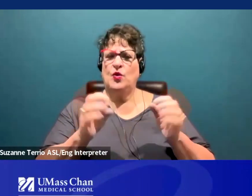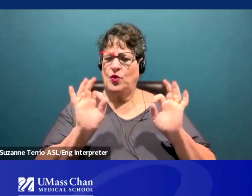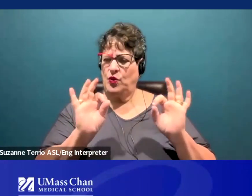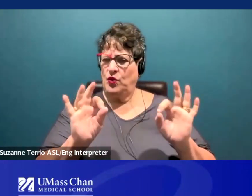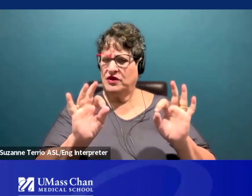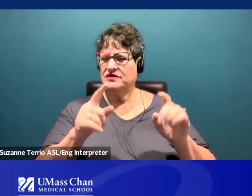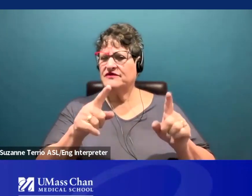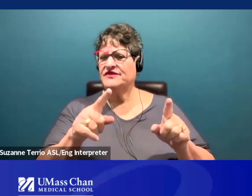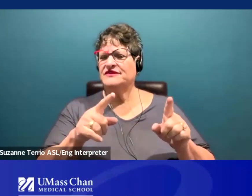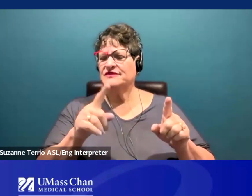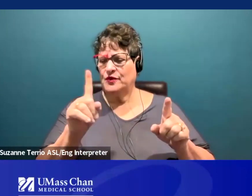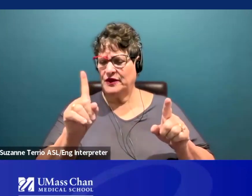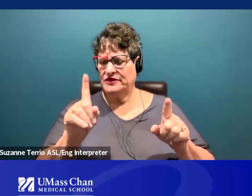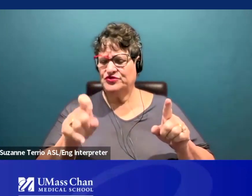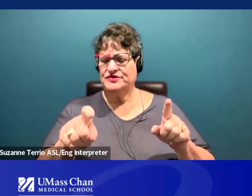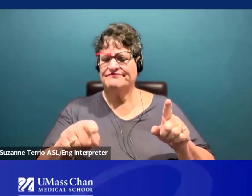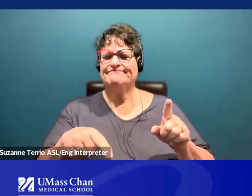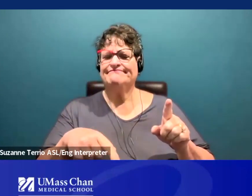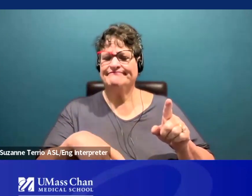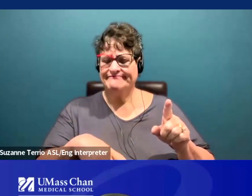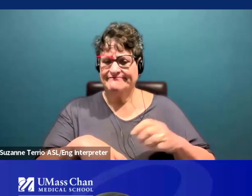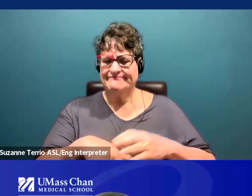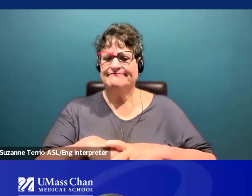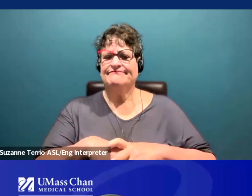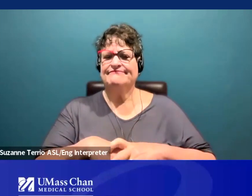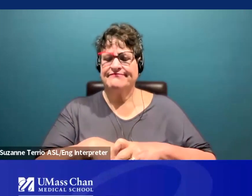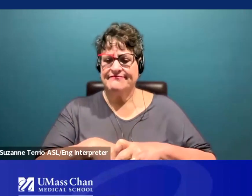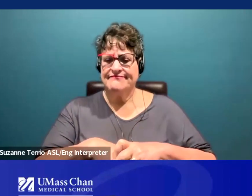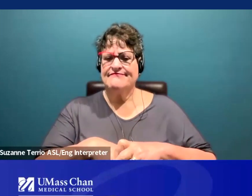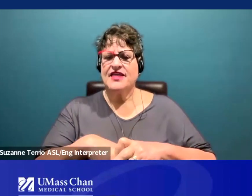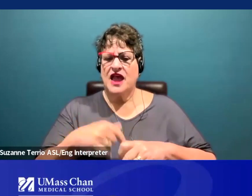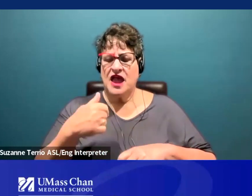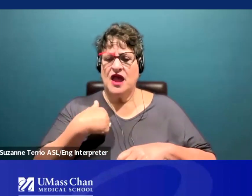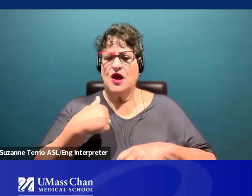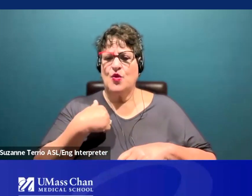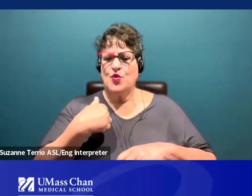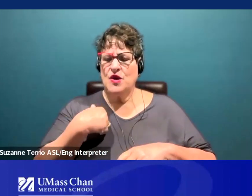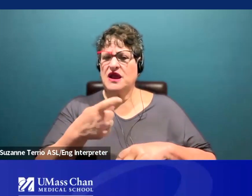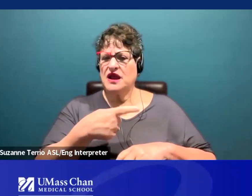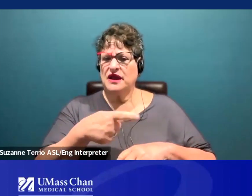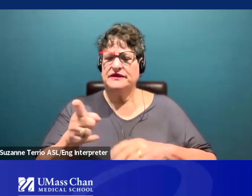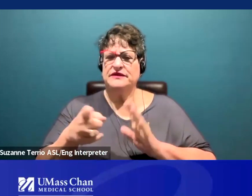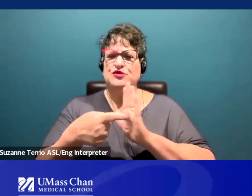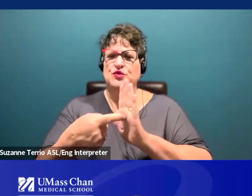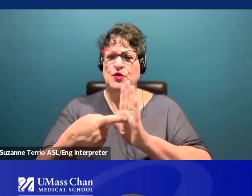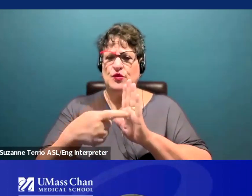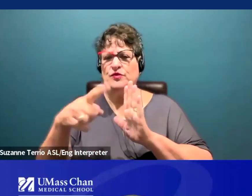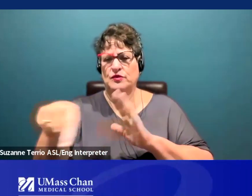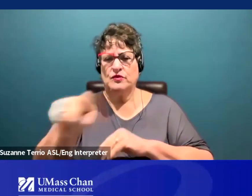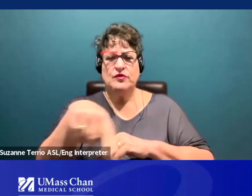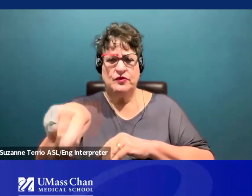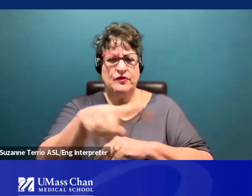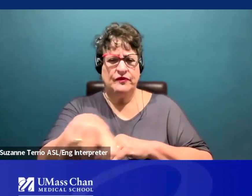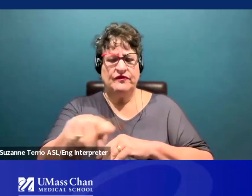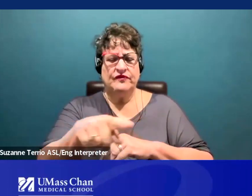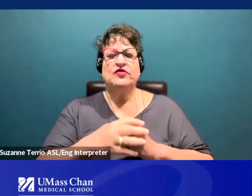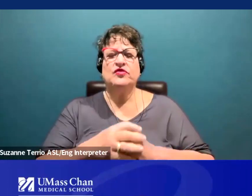So what I can point folks to is, and I believe Robin mentioned this in our last training